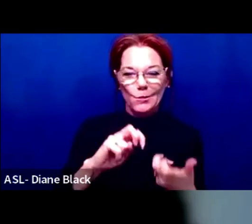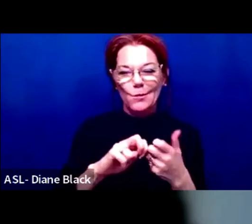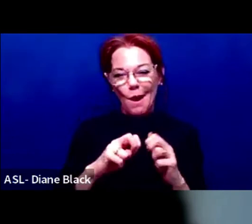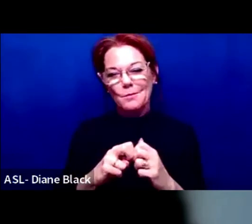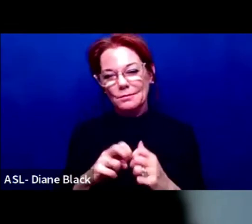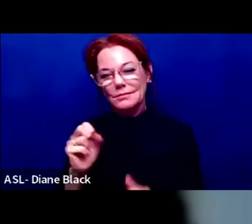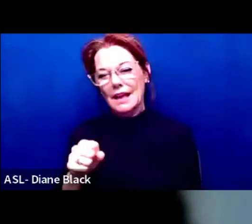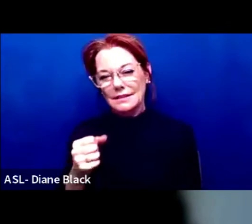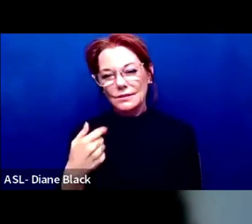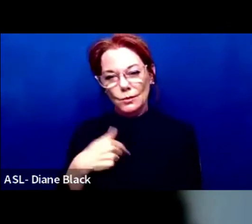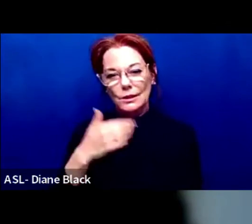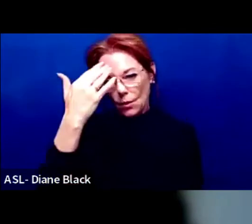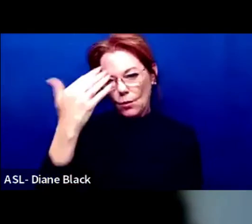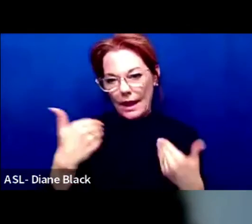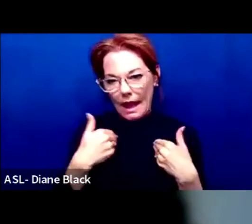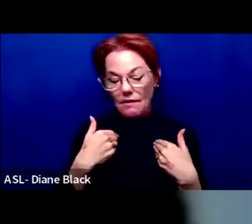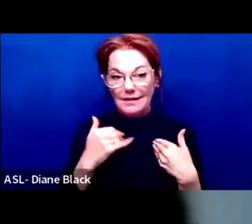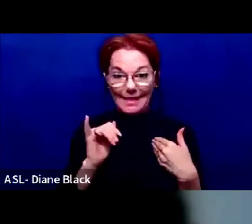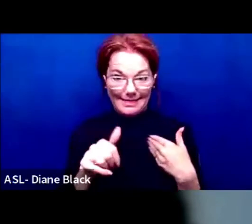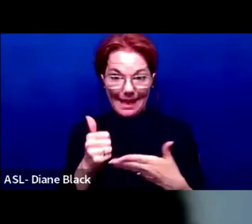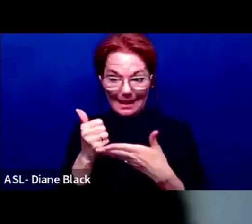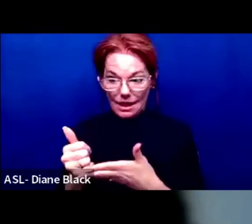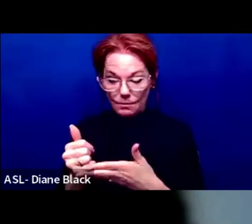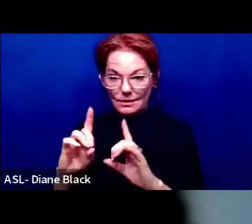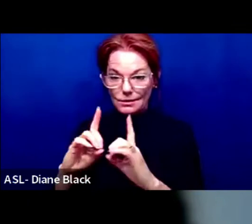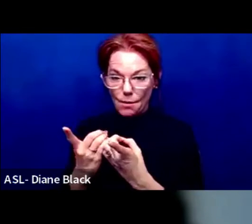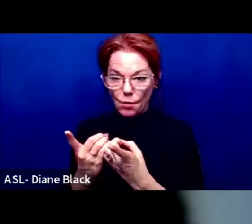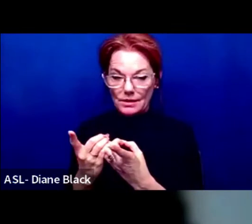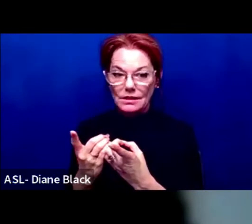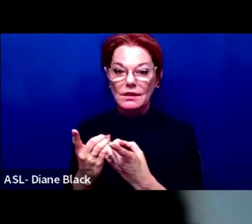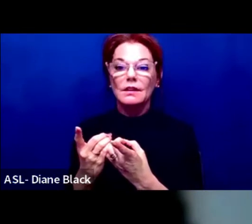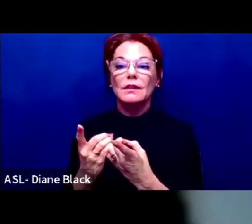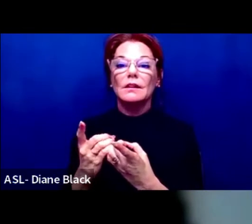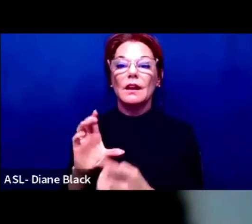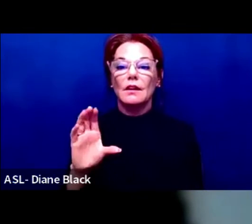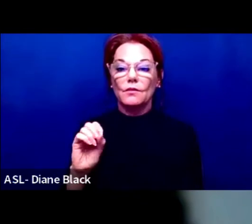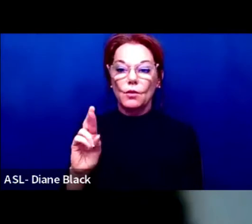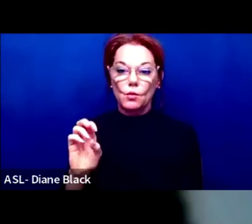that was helpful in getting our Department of Corrections kind of involved. But as soon as we